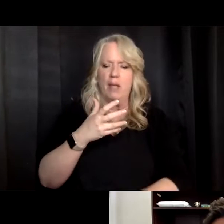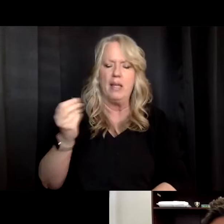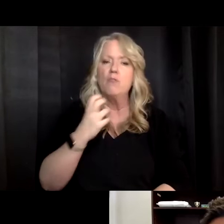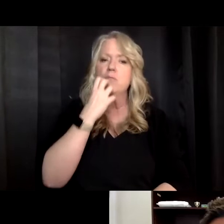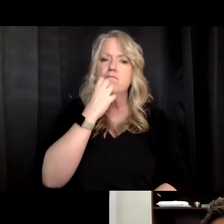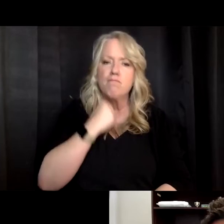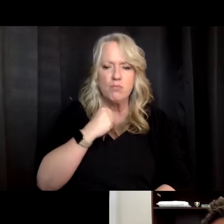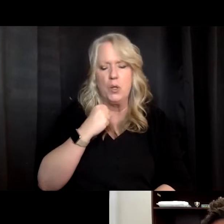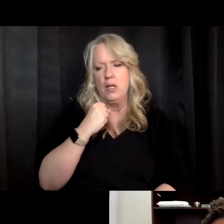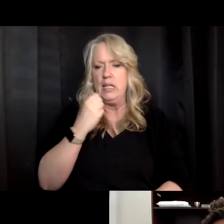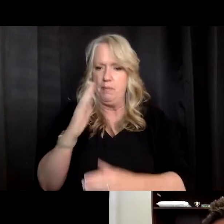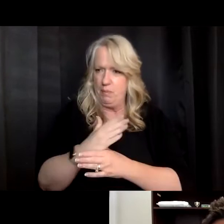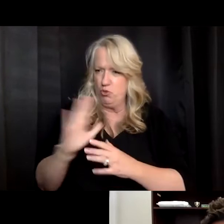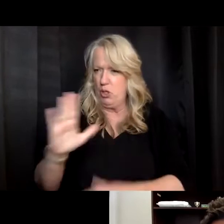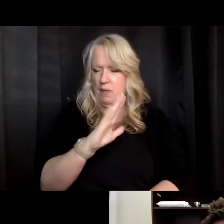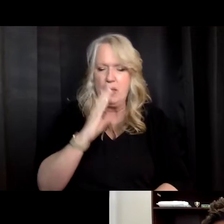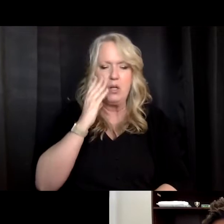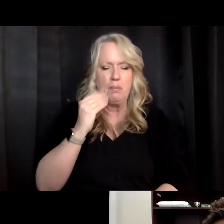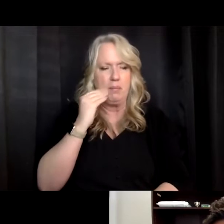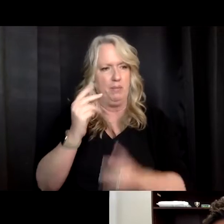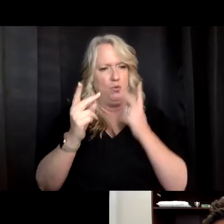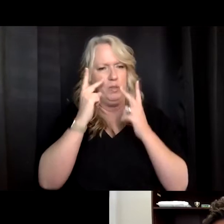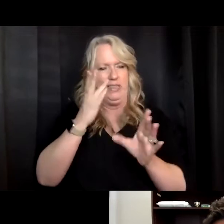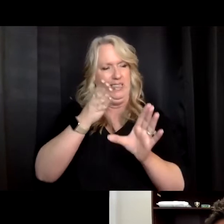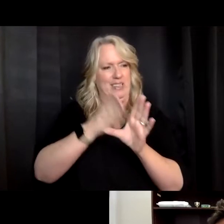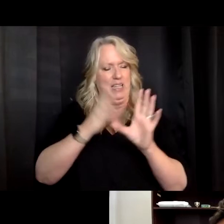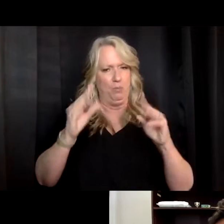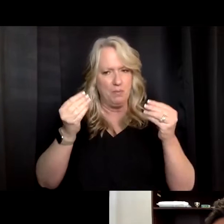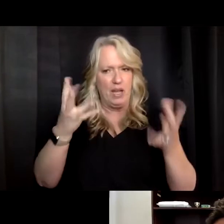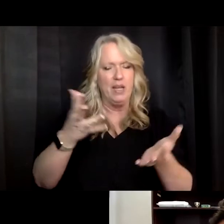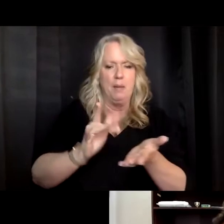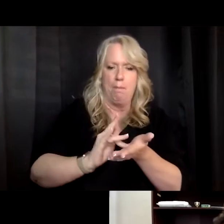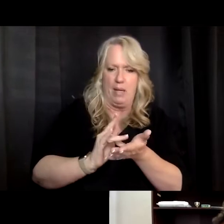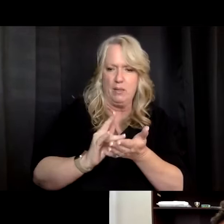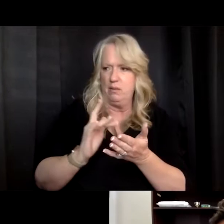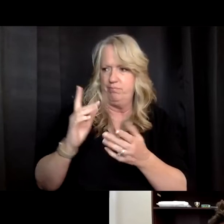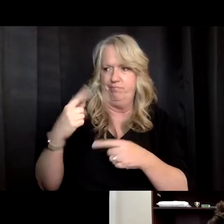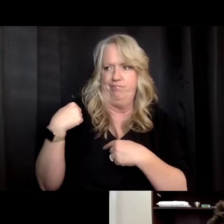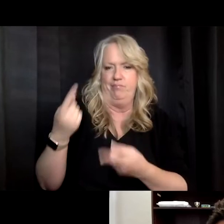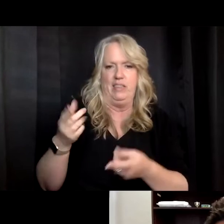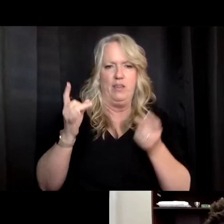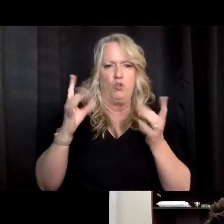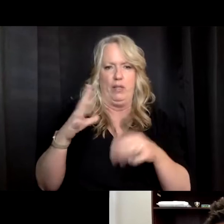EXPERIENCE OFTEN, IN PERSON SERVED IN CRISIS THEMSELVES . AND I CHERISH, ROB THEIR SHARING OF THEIR EXPERIENCES